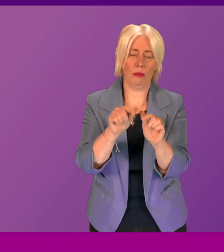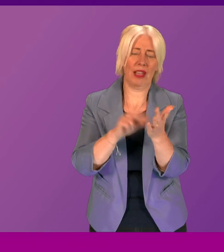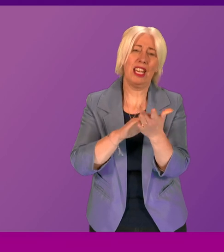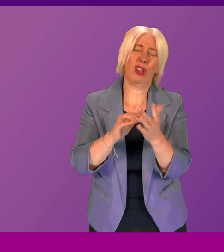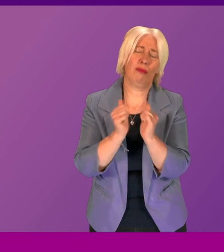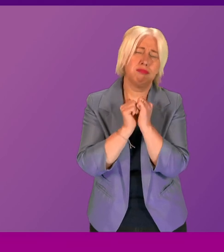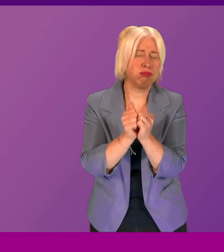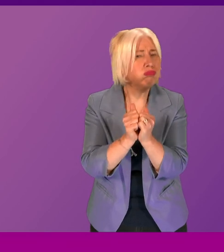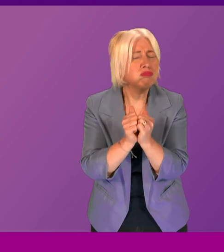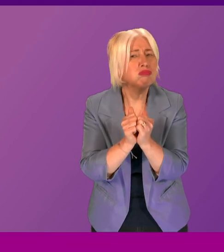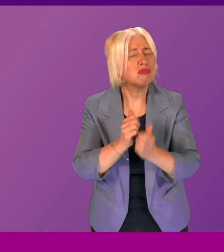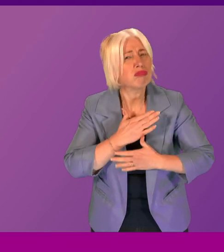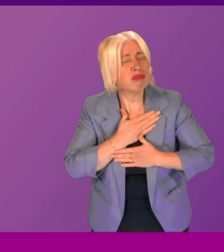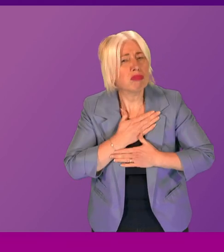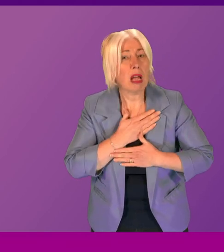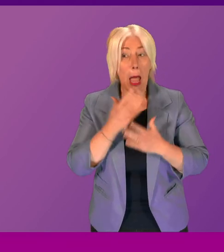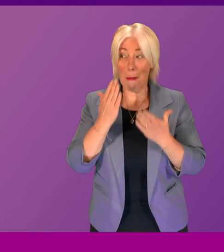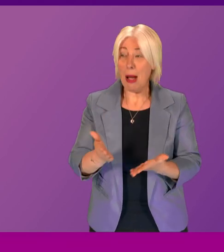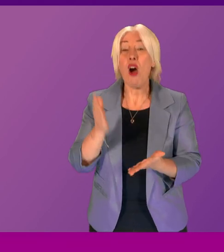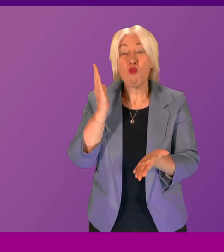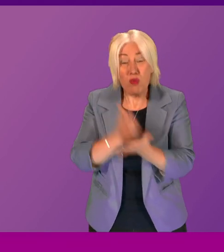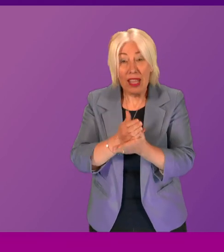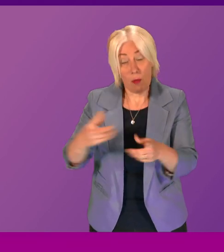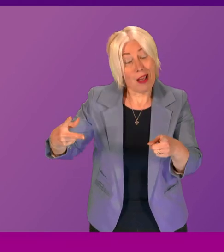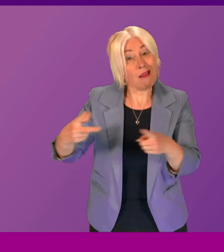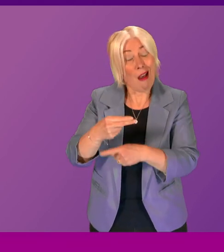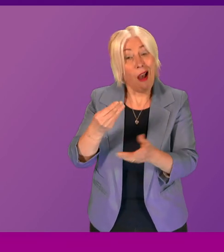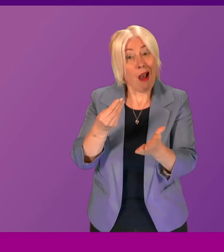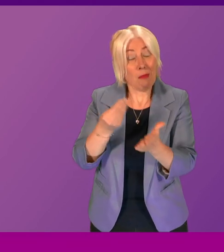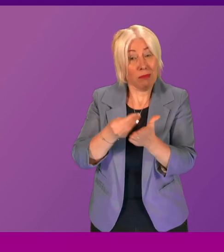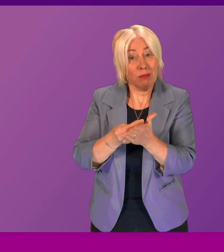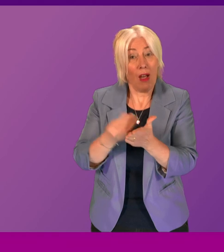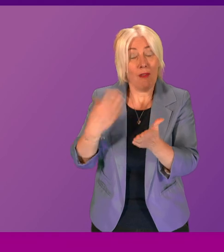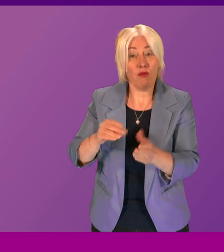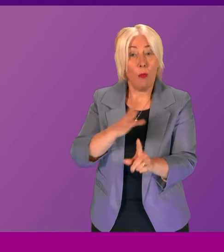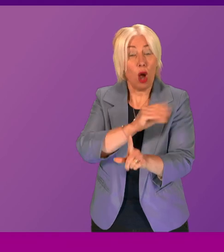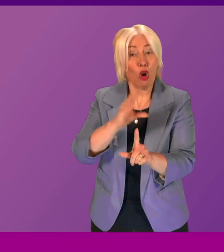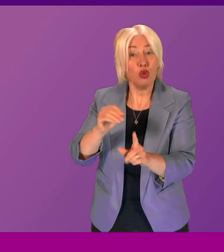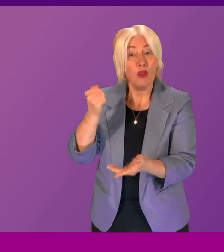However, we are doing that in the face of a real-terms cut from the Conservative Government over the past couple of years.